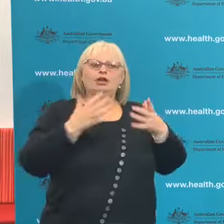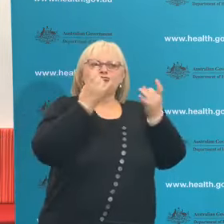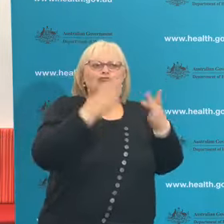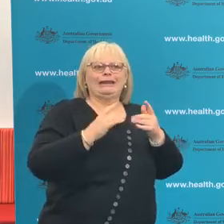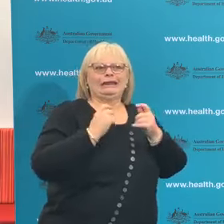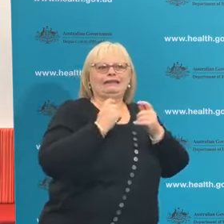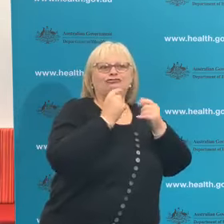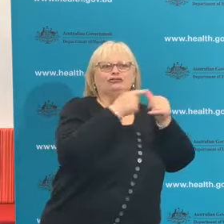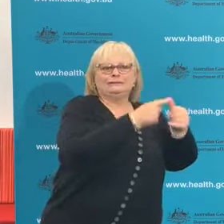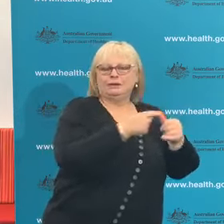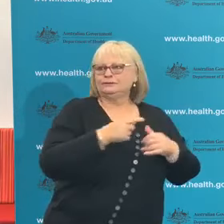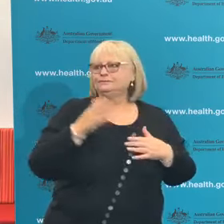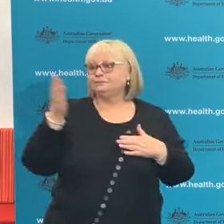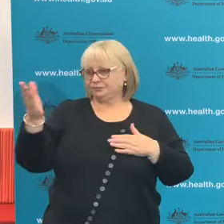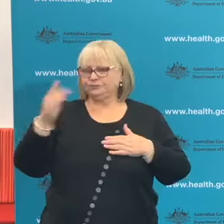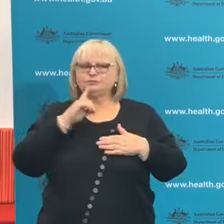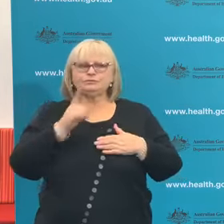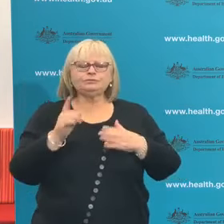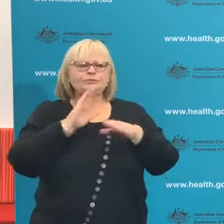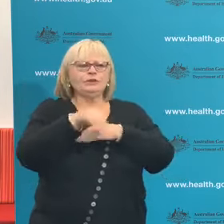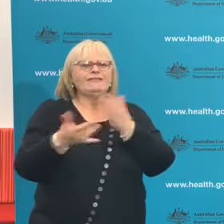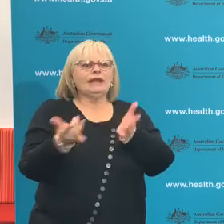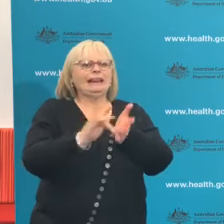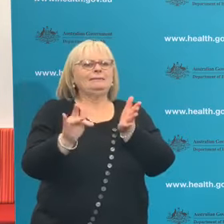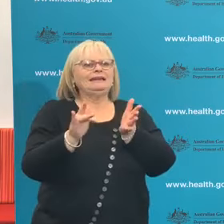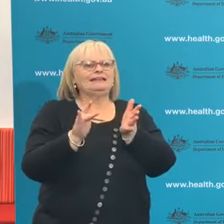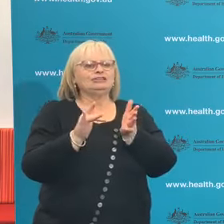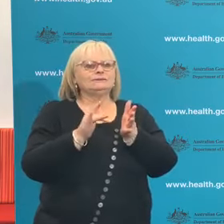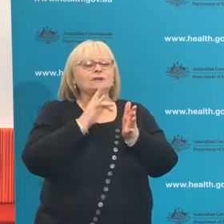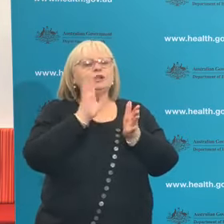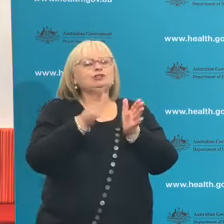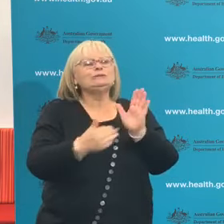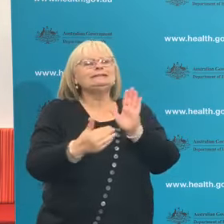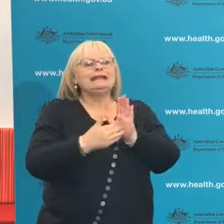On the topic of elimination, the New Zealand Prime Minister says there are no undetected